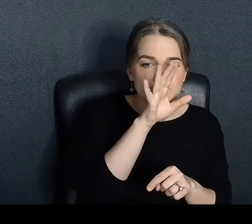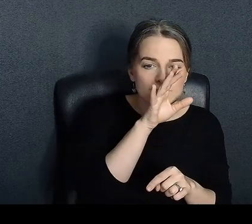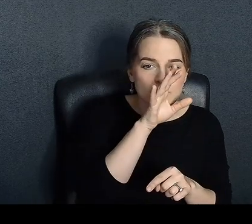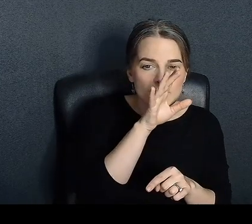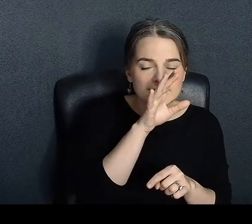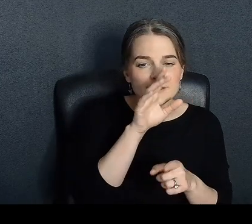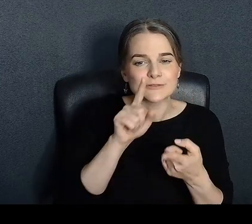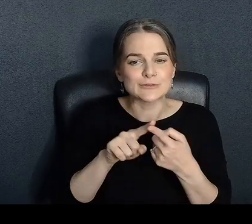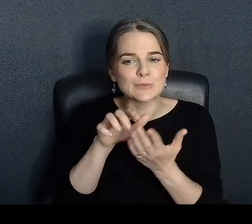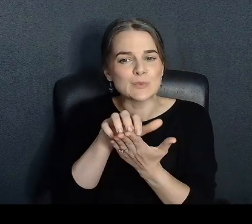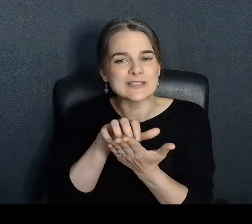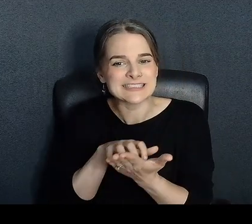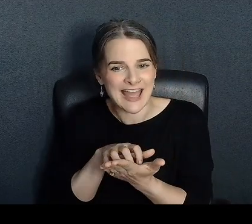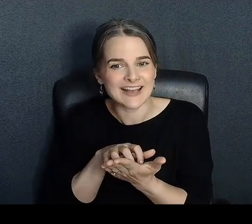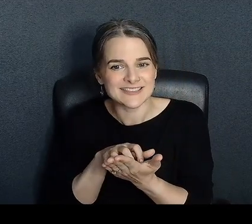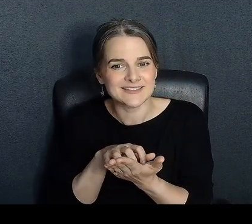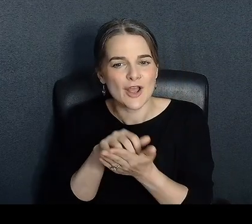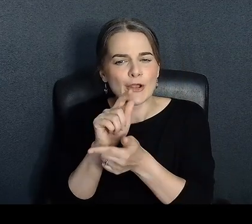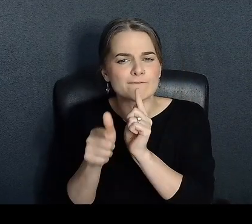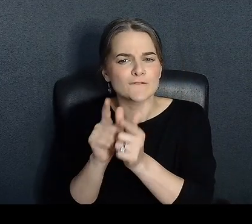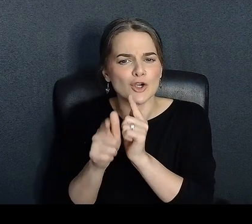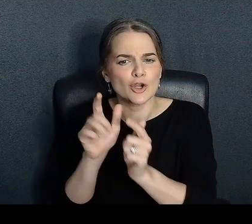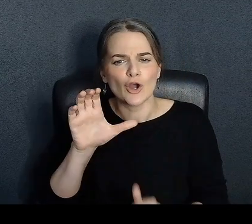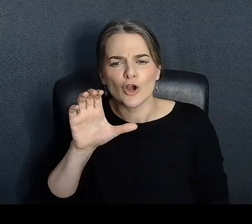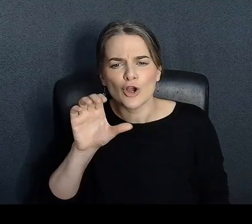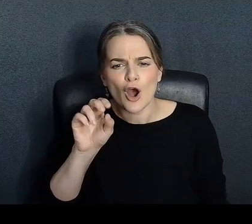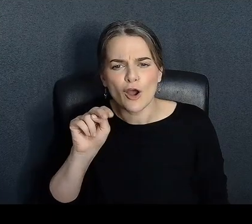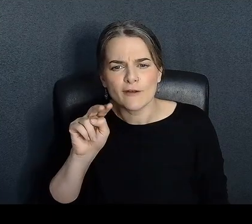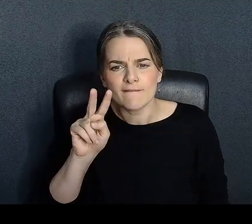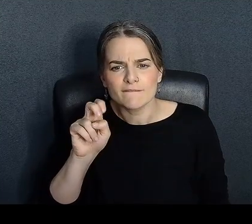So that voice to text converter does exactly what the name is.